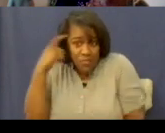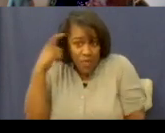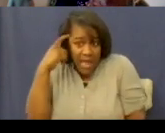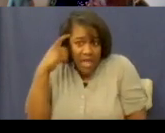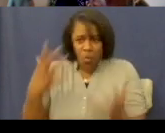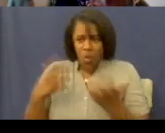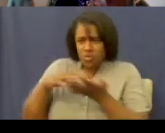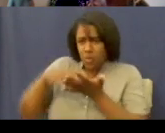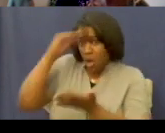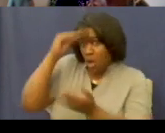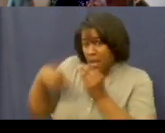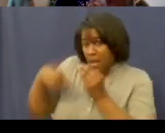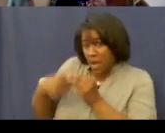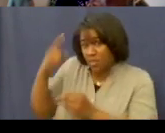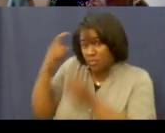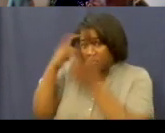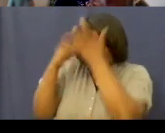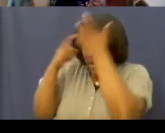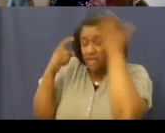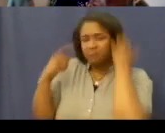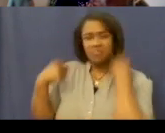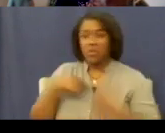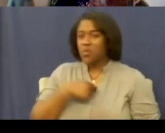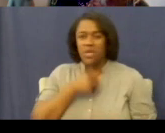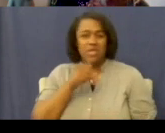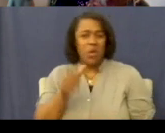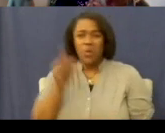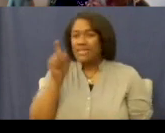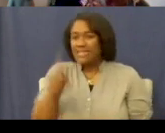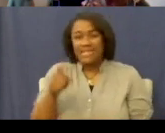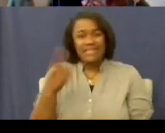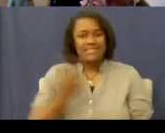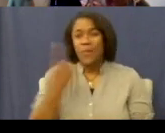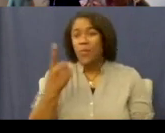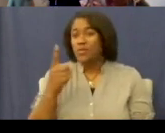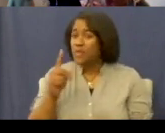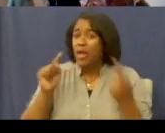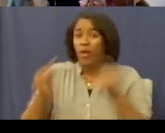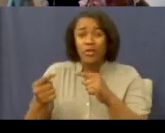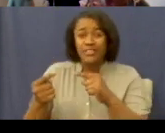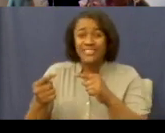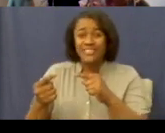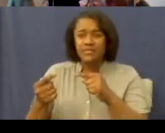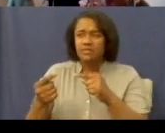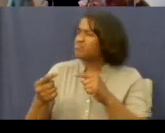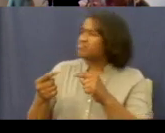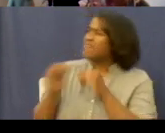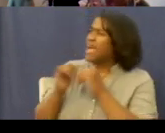we don't have to have anybody get hurt. Queenie: How do you keep from getting your brain hurt?